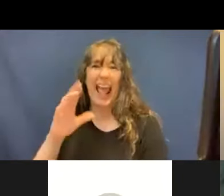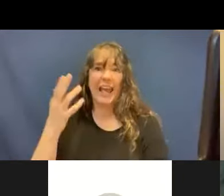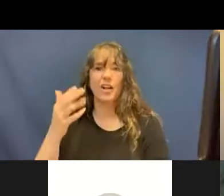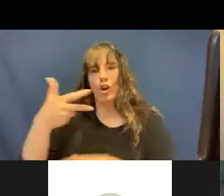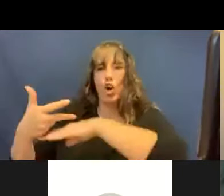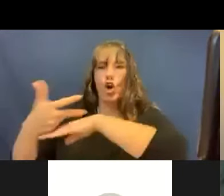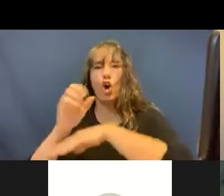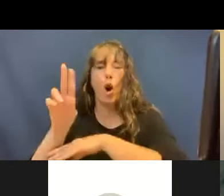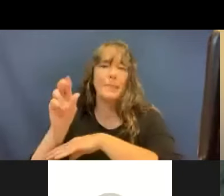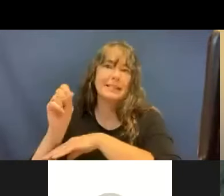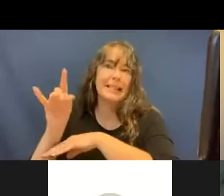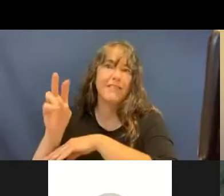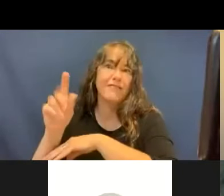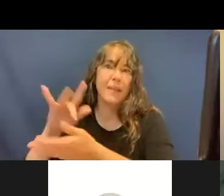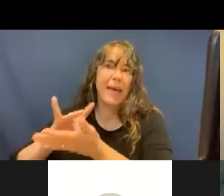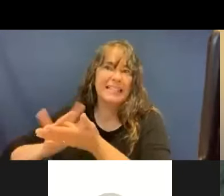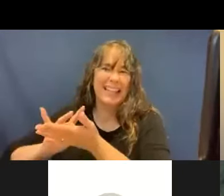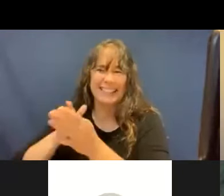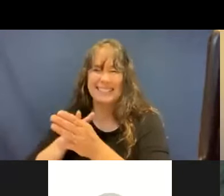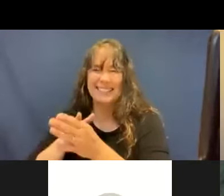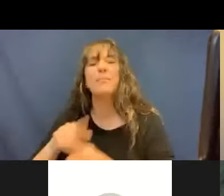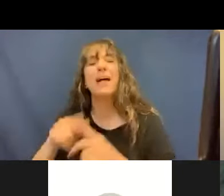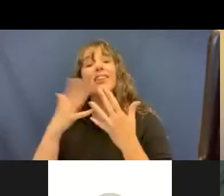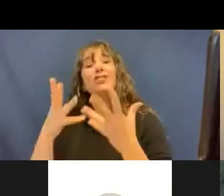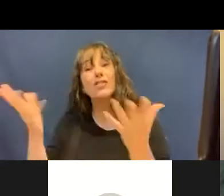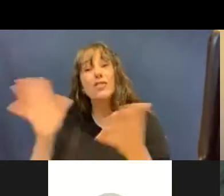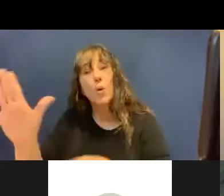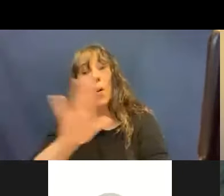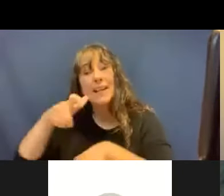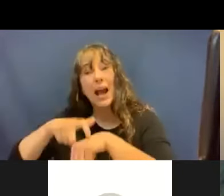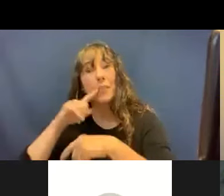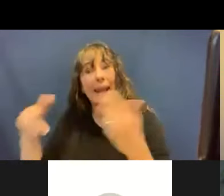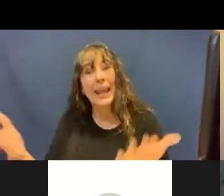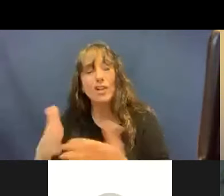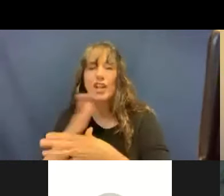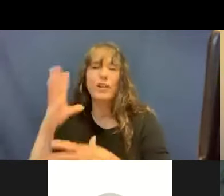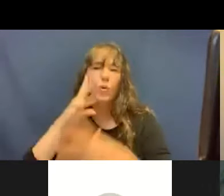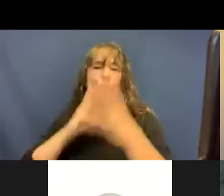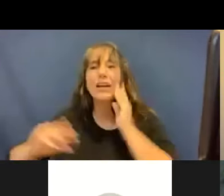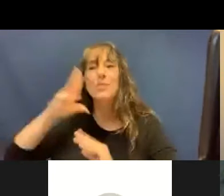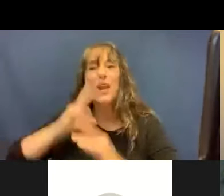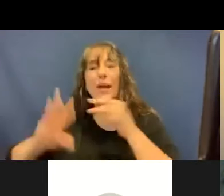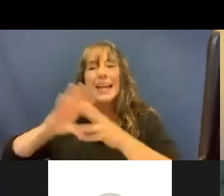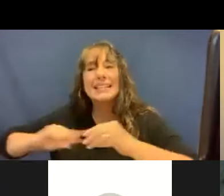time and for being here and sharing your experiences, and thank you to the interpreters being here